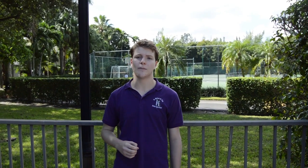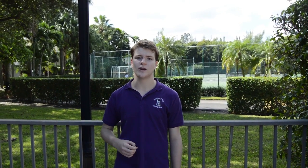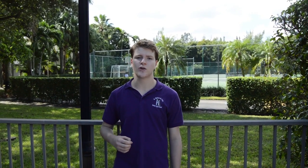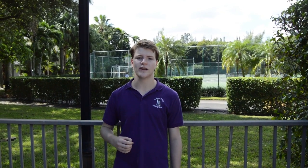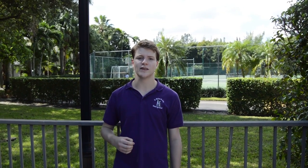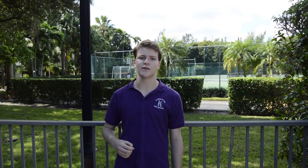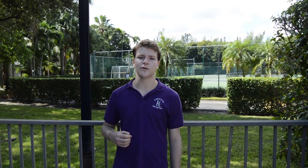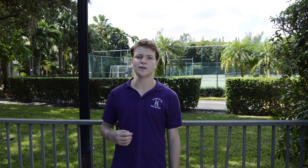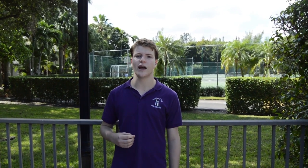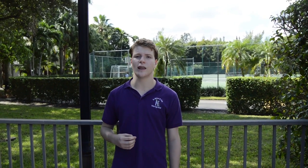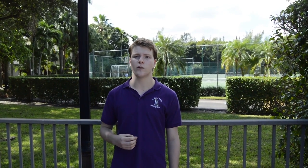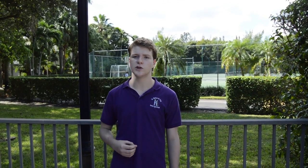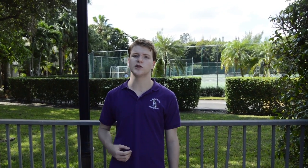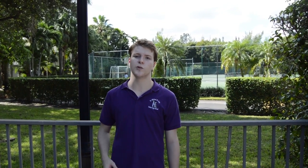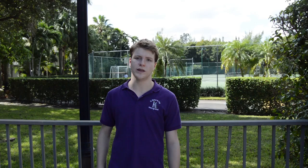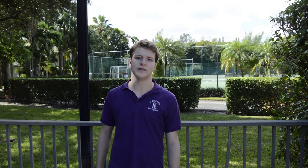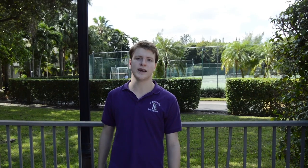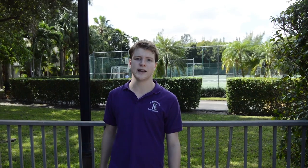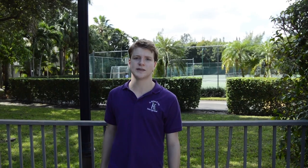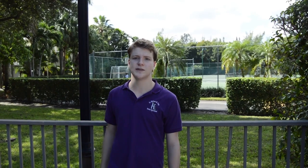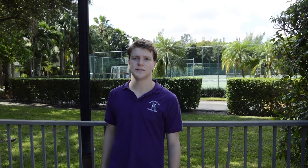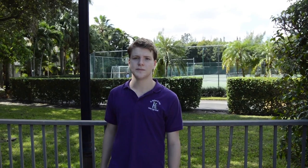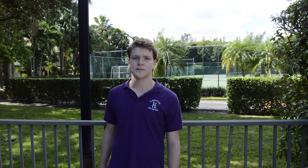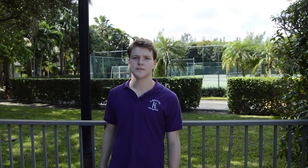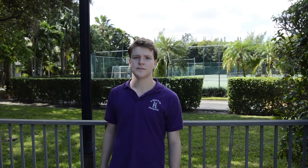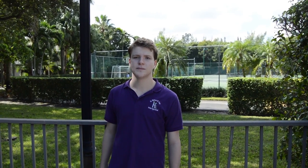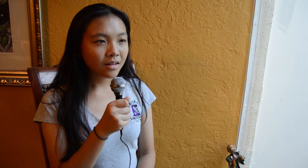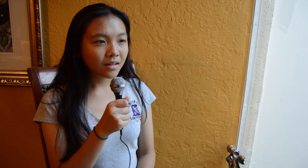app that translates from sign language to written text.